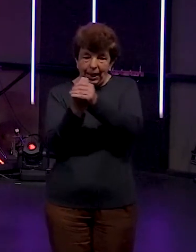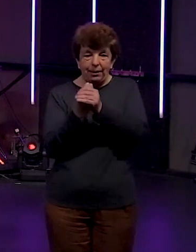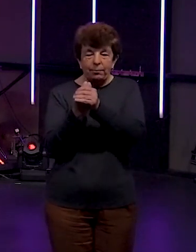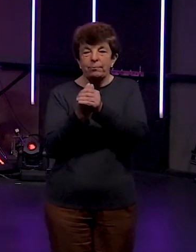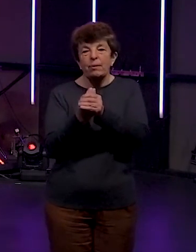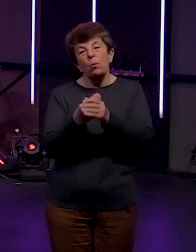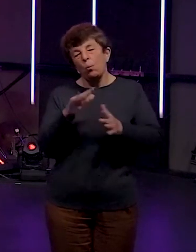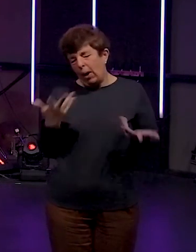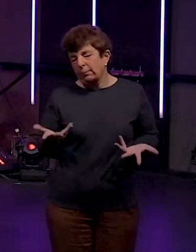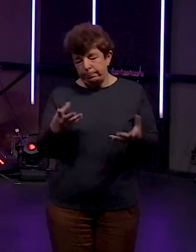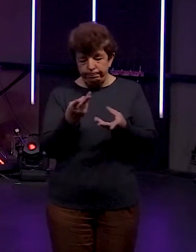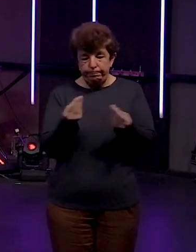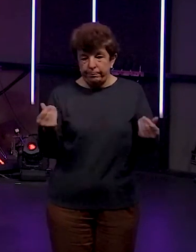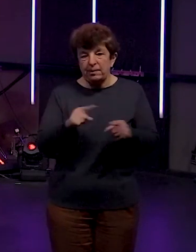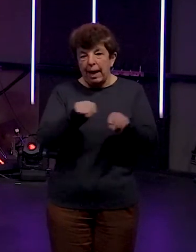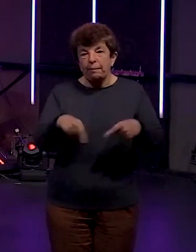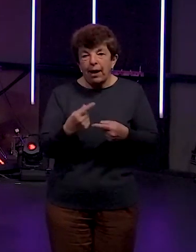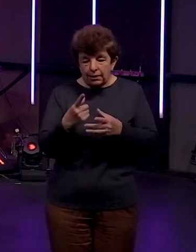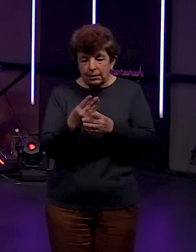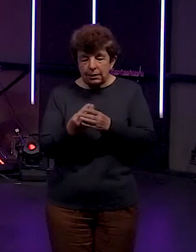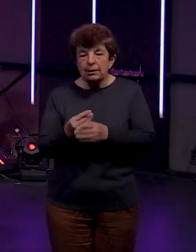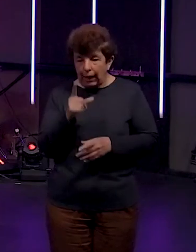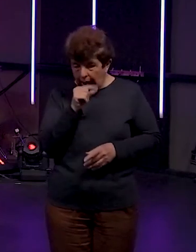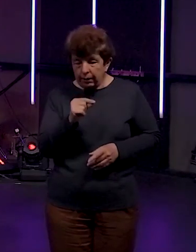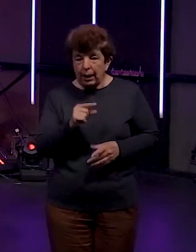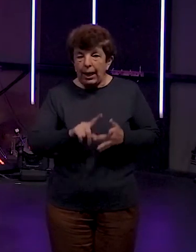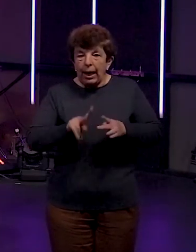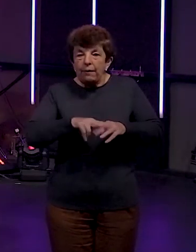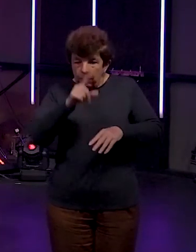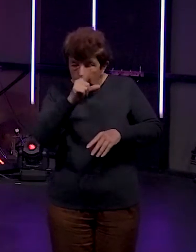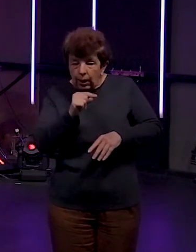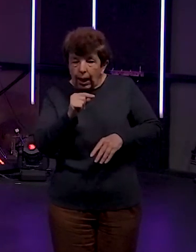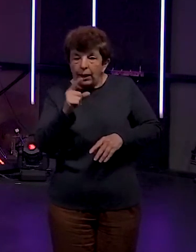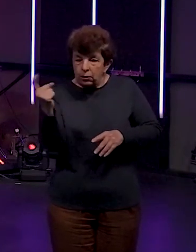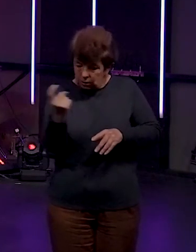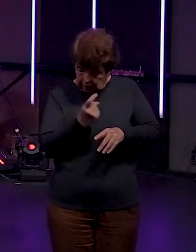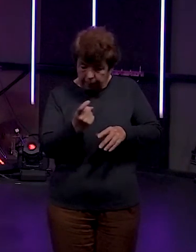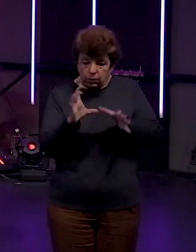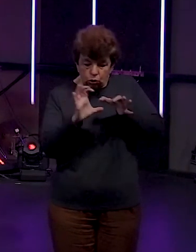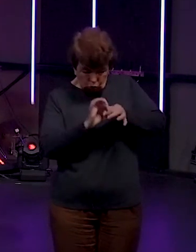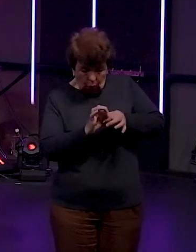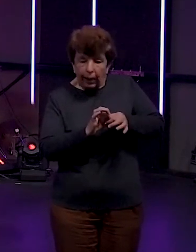some of us will be able to and if you are able to join with us that would be